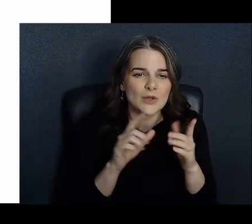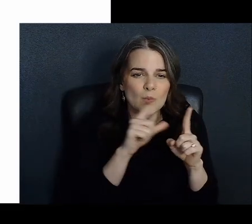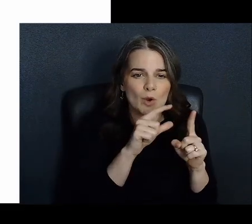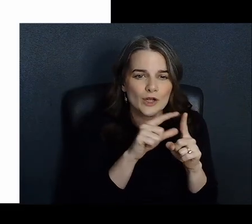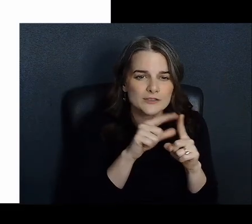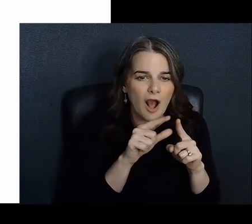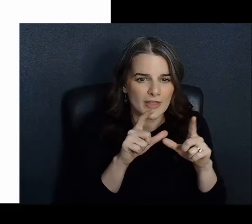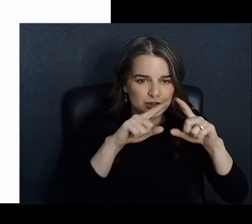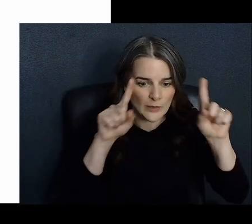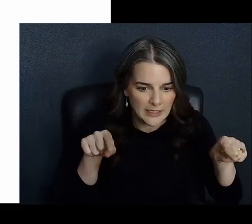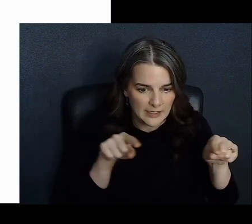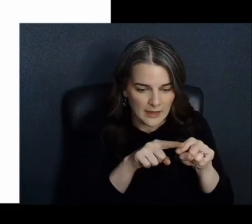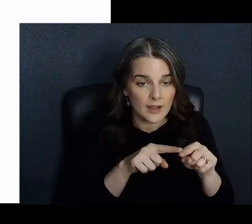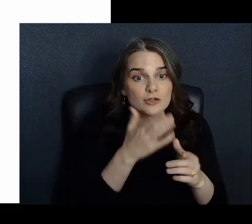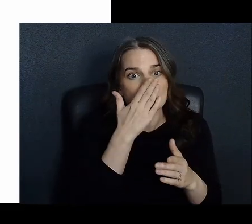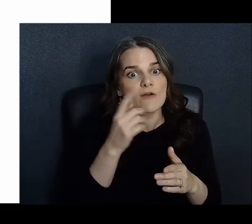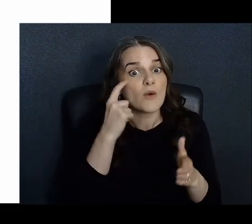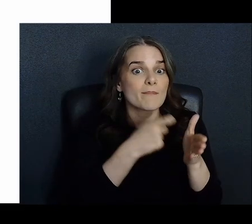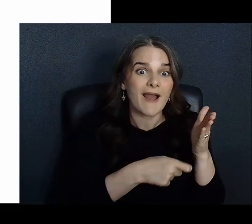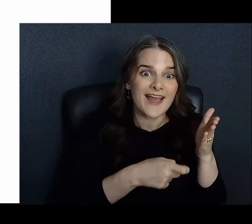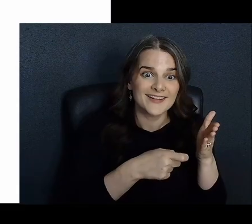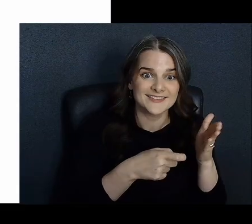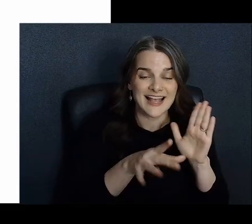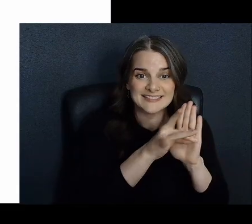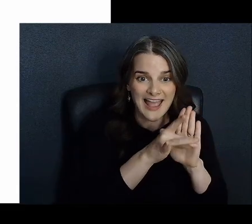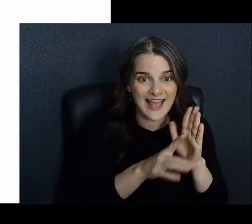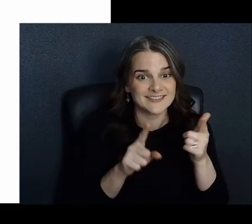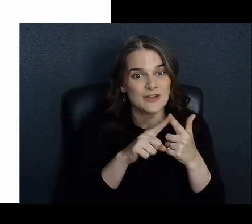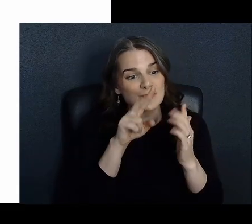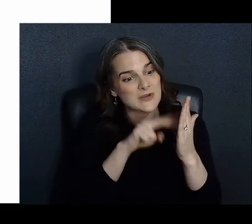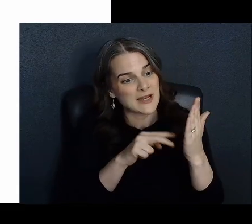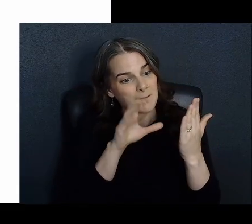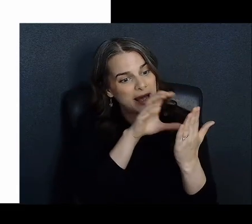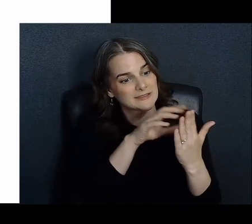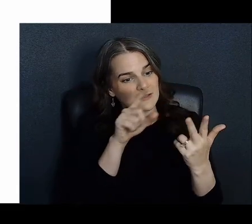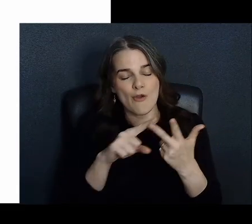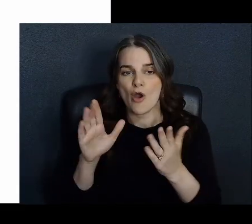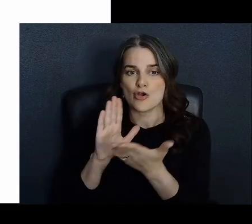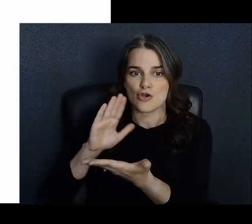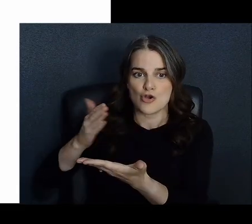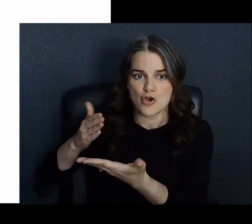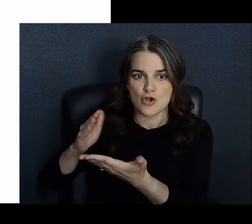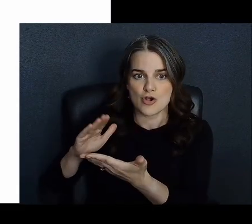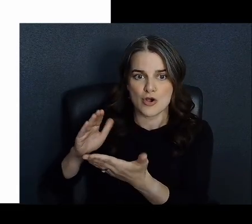reading short passages, looking something up in your cookbook, for example. I used to say phone books, but they don't make them anymore.